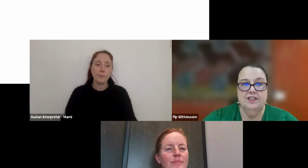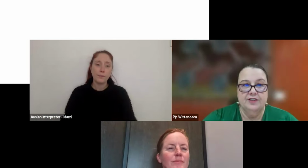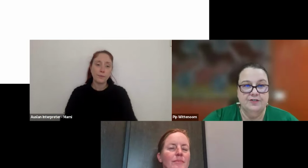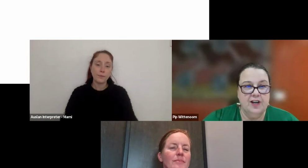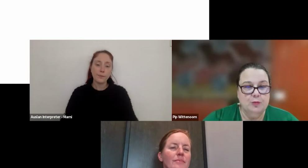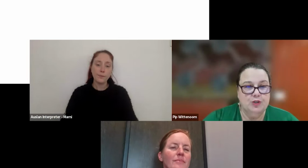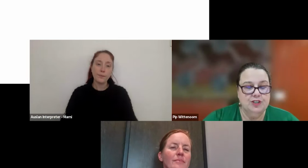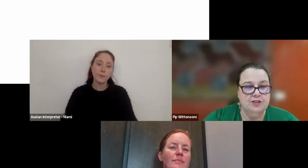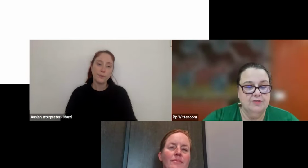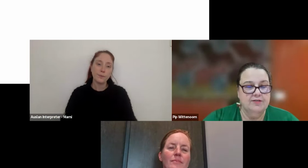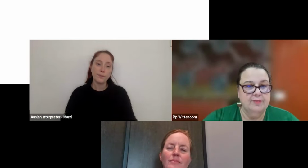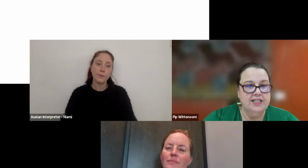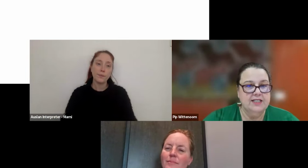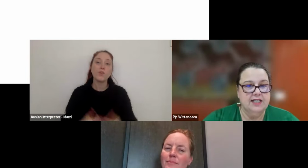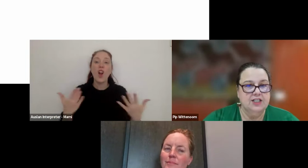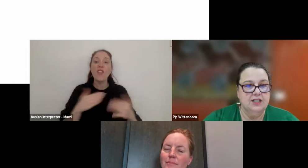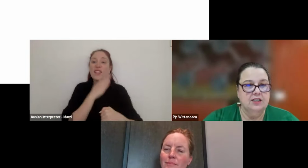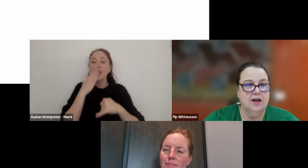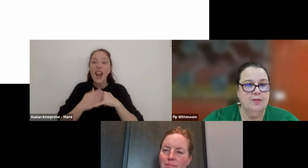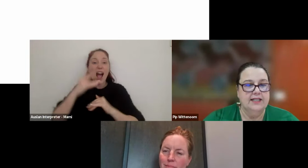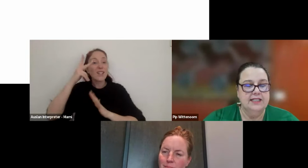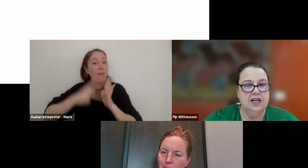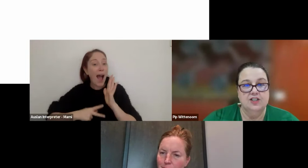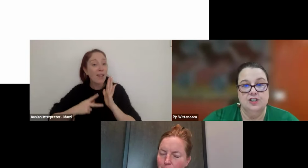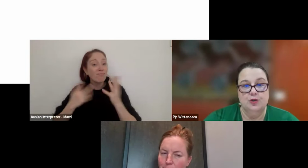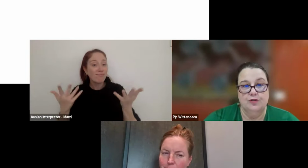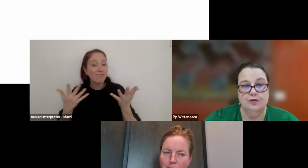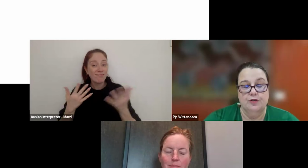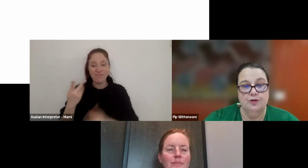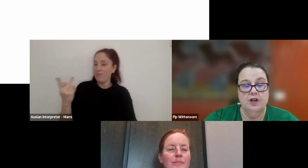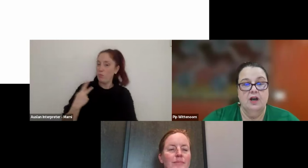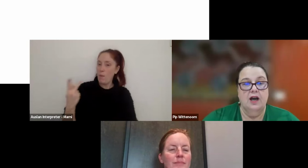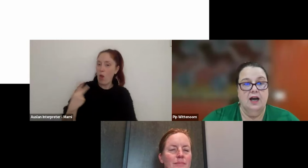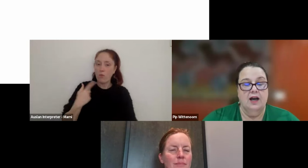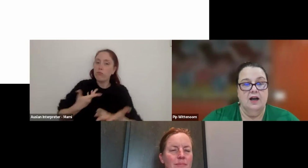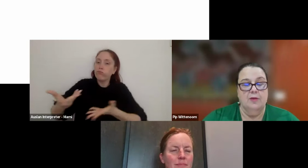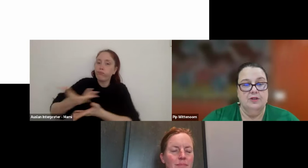This is the final portion of the information session. Alice and I will talk through a couple